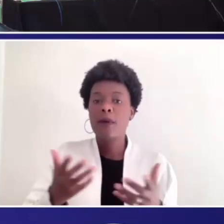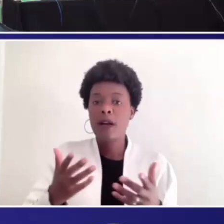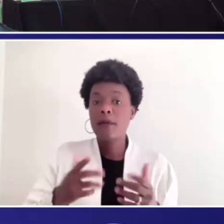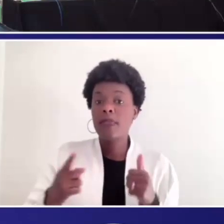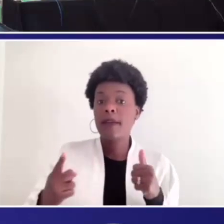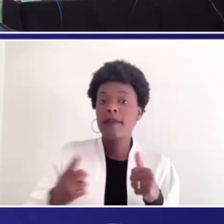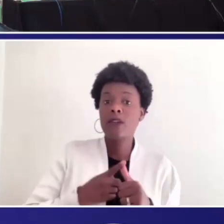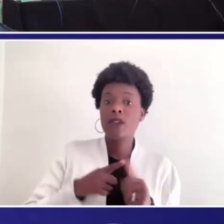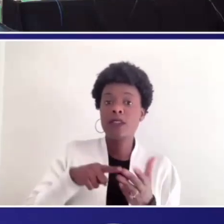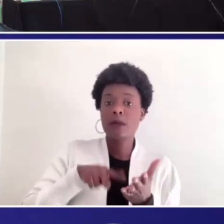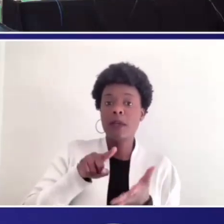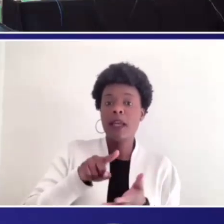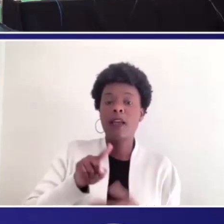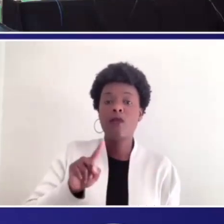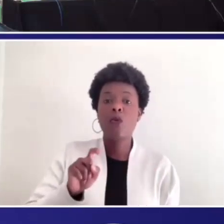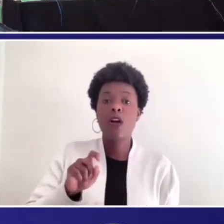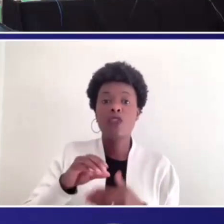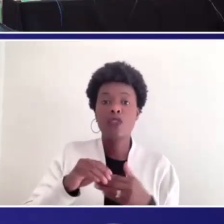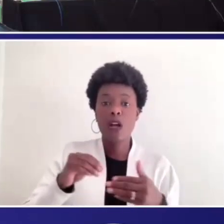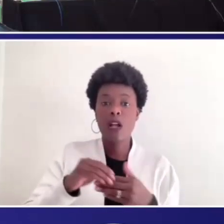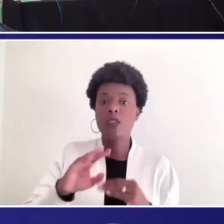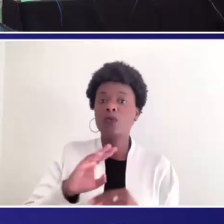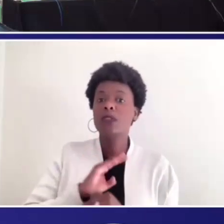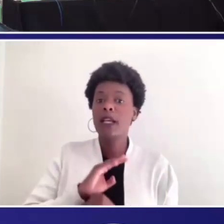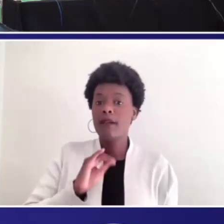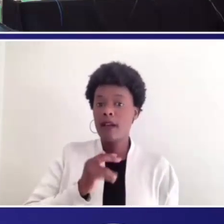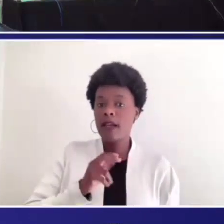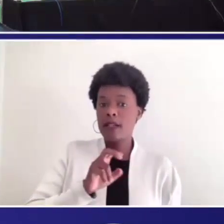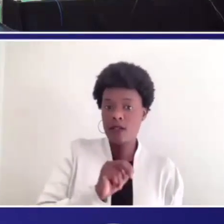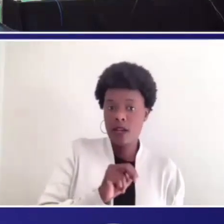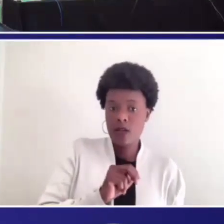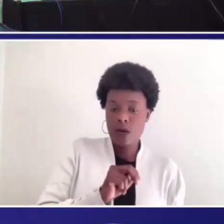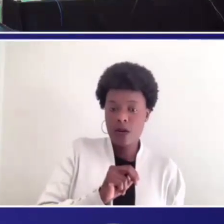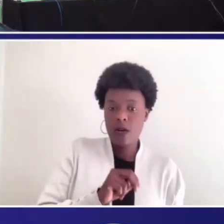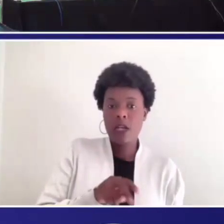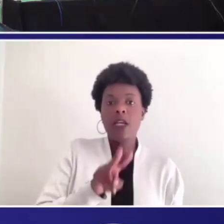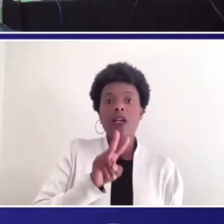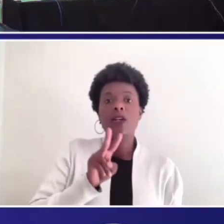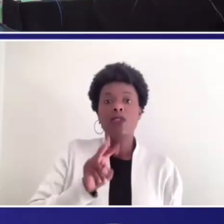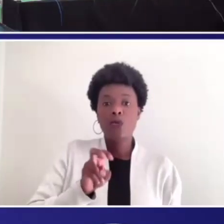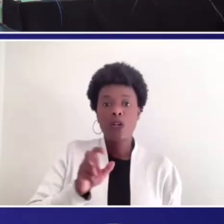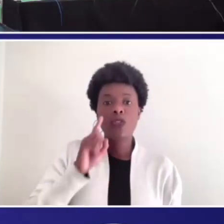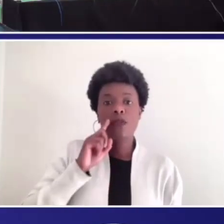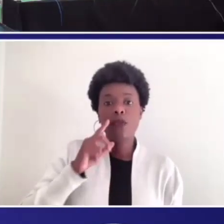of $100, it would satisfy January's payment. $200 would go towards principal.